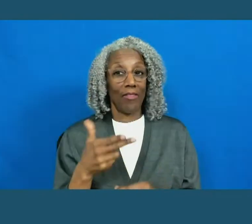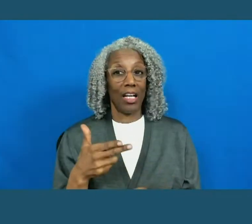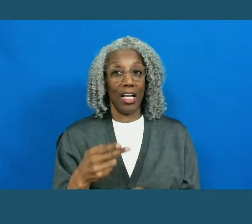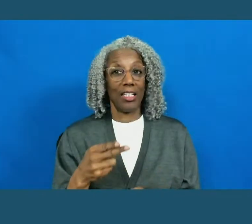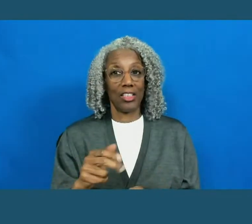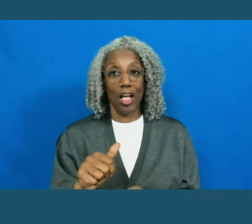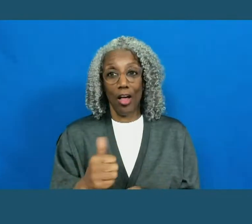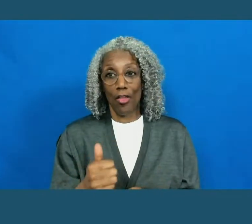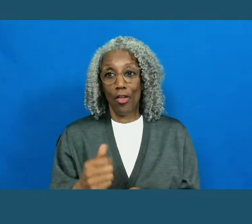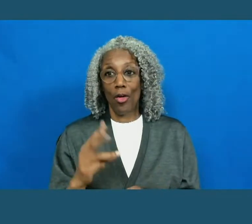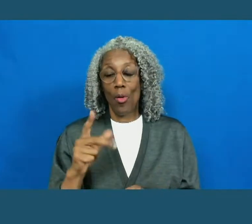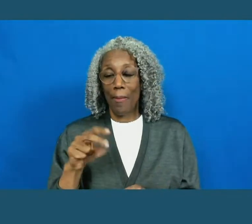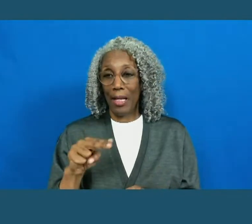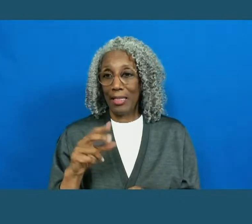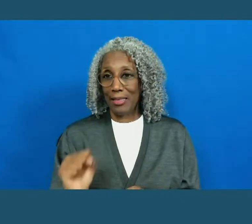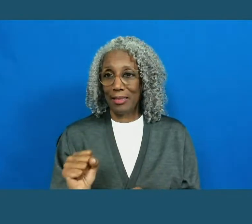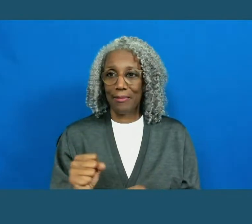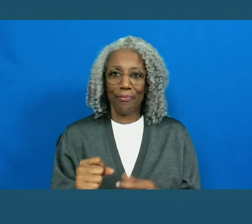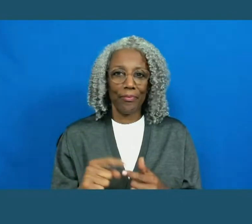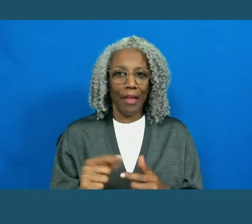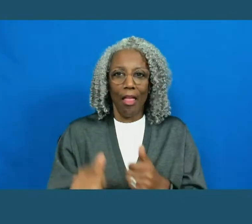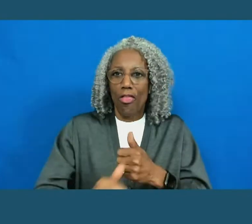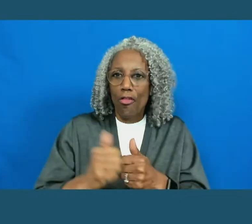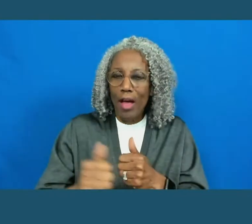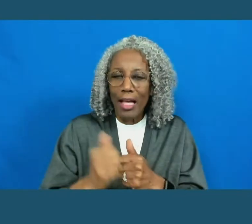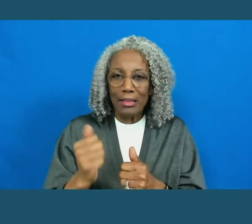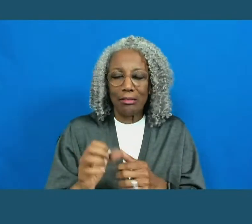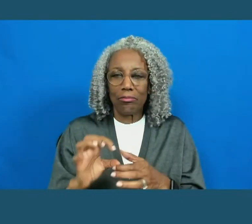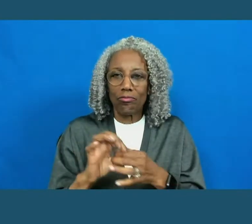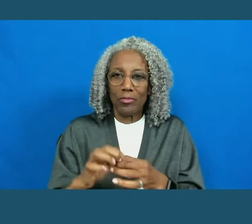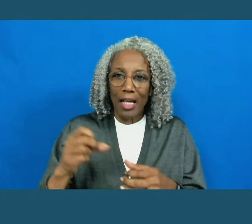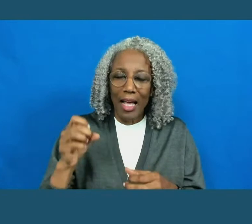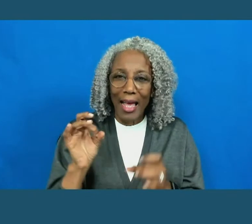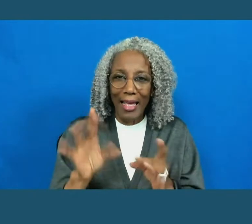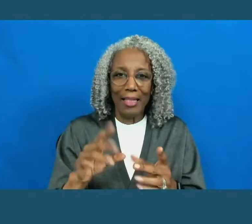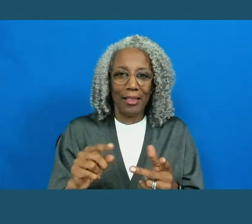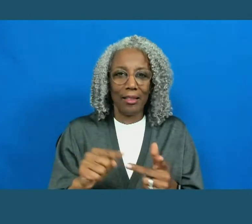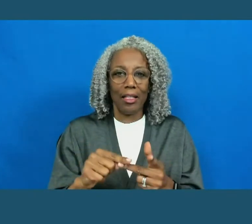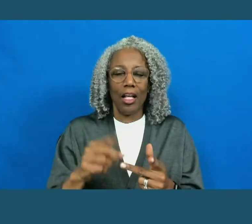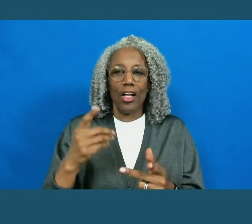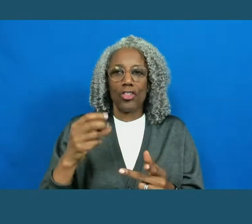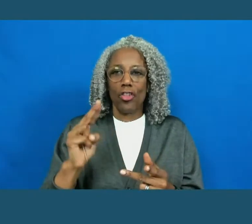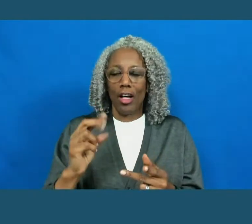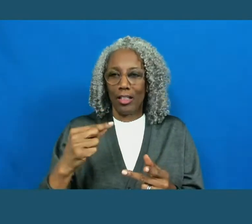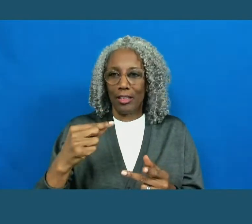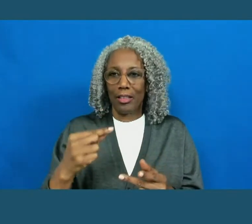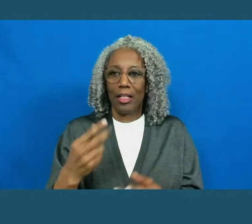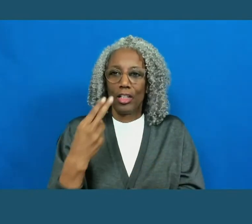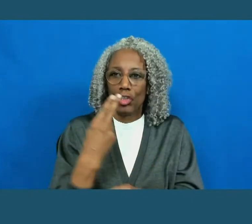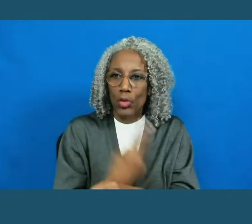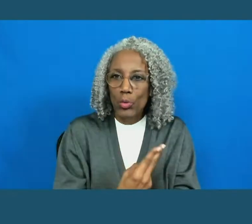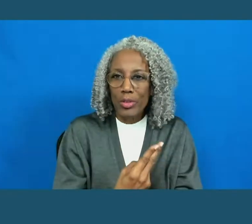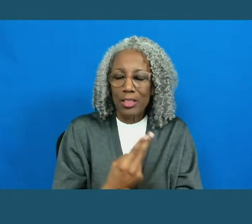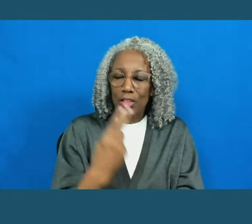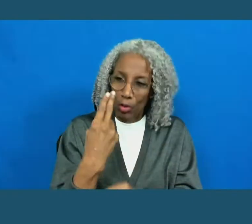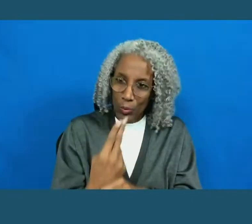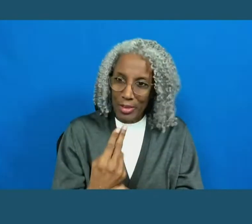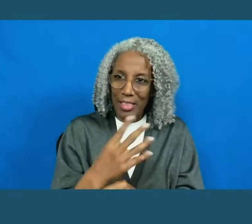bathrooms include fights, some of which involve guns and other weapons, hate based threats,